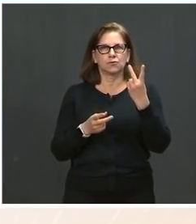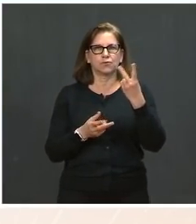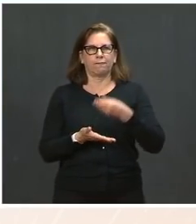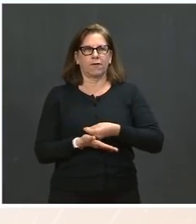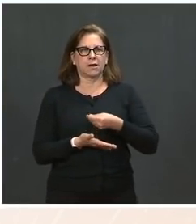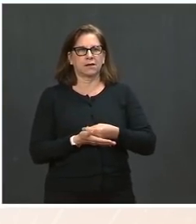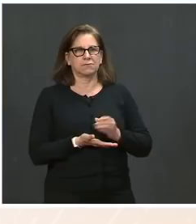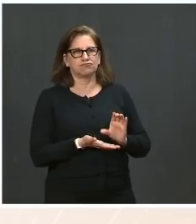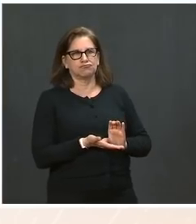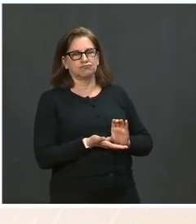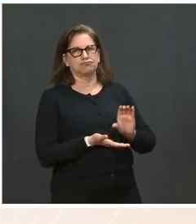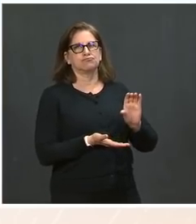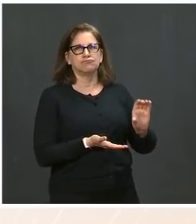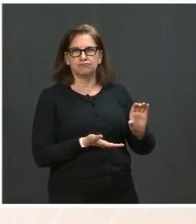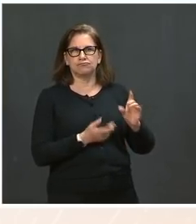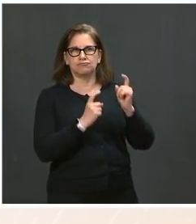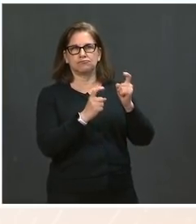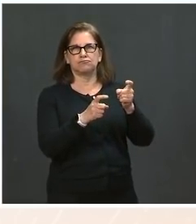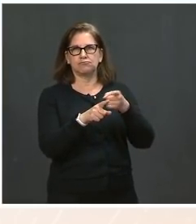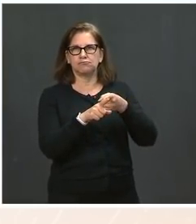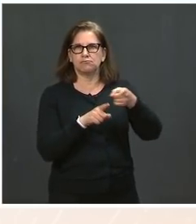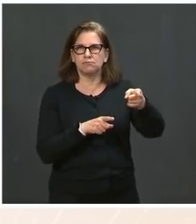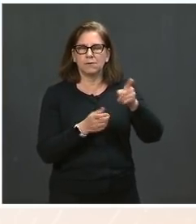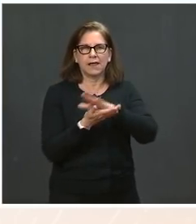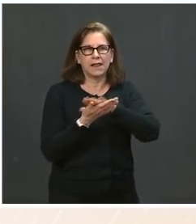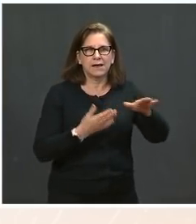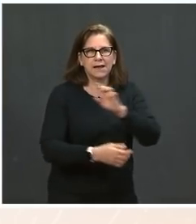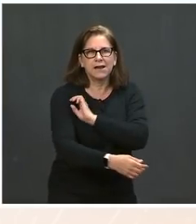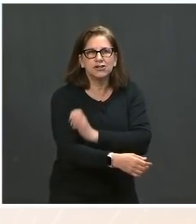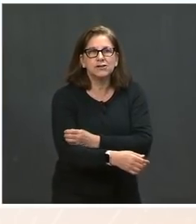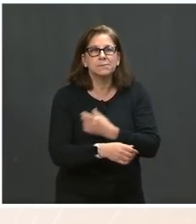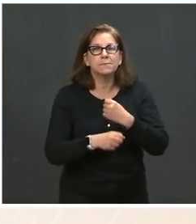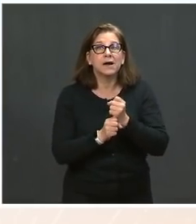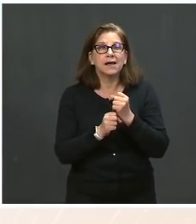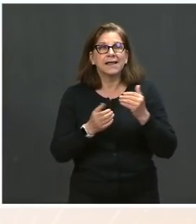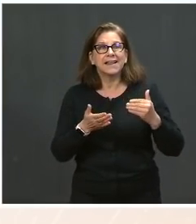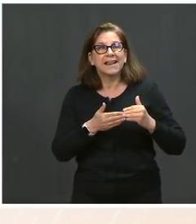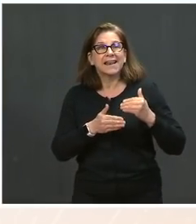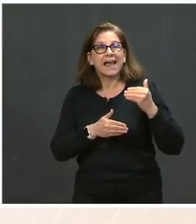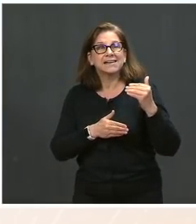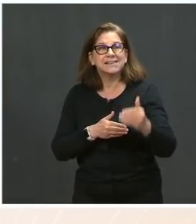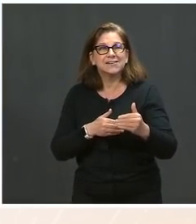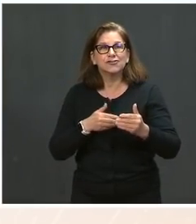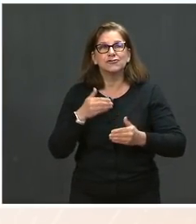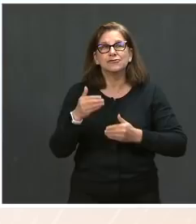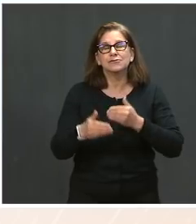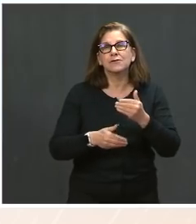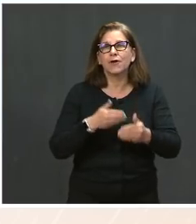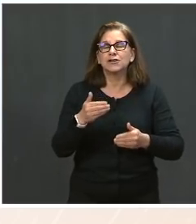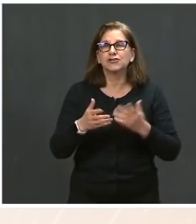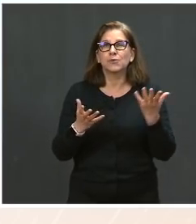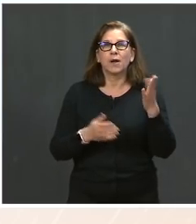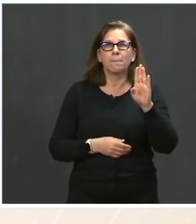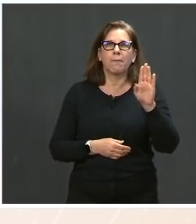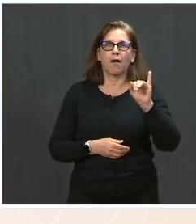One of them is to create next-generation biofuels for airplanes and ships,